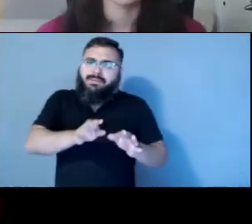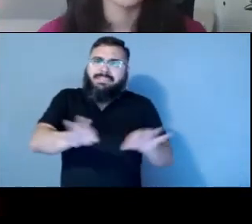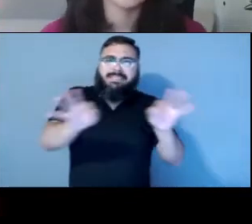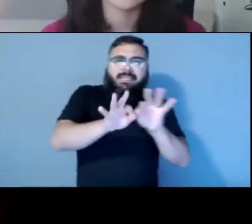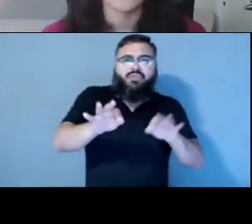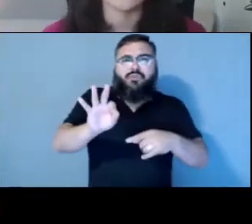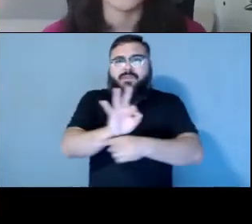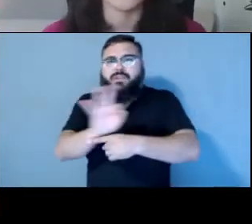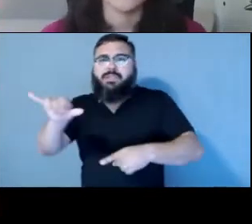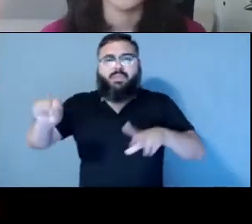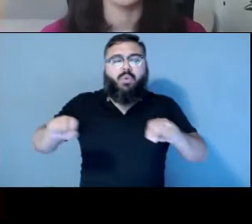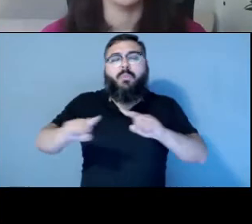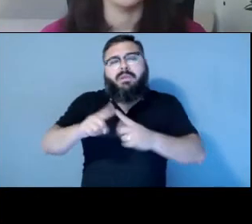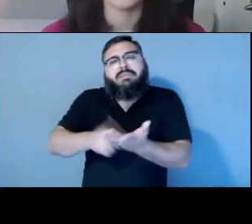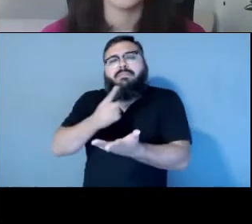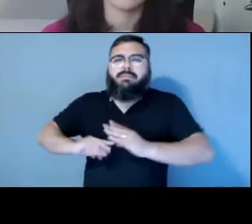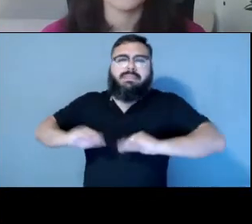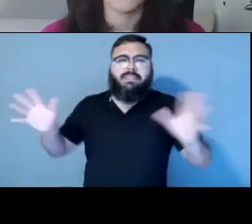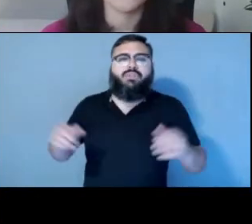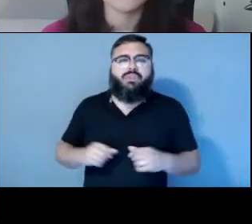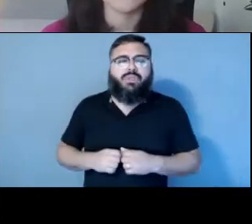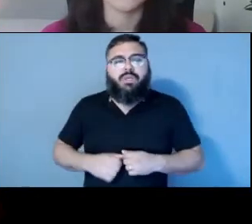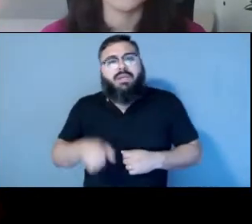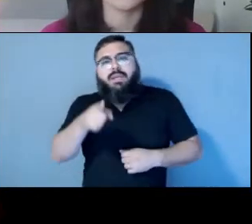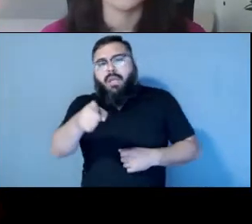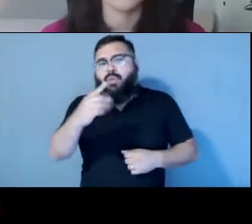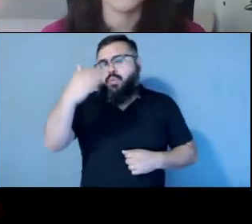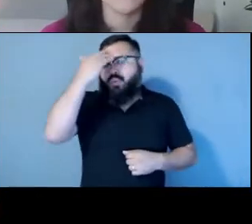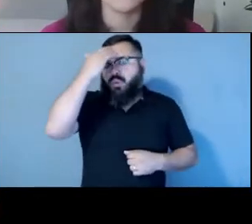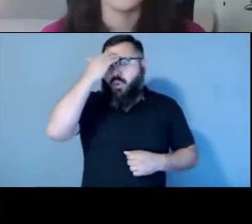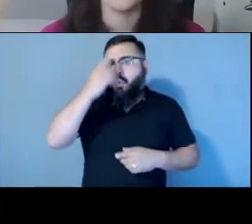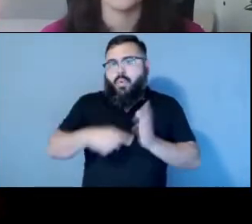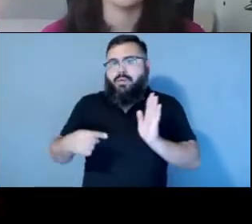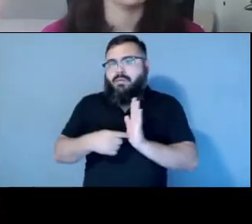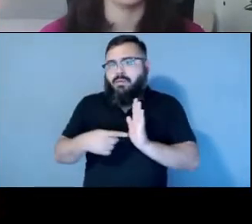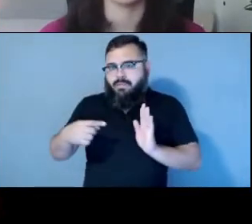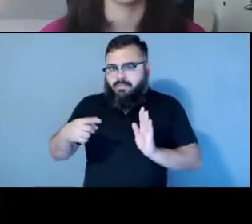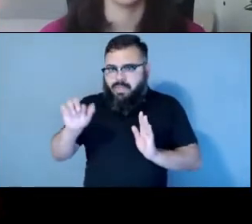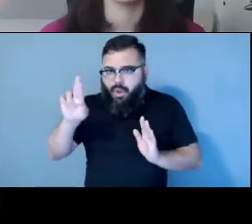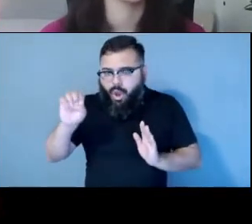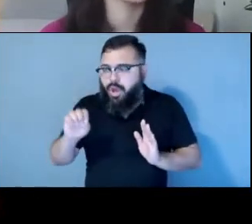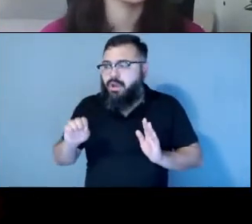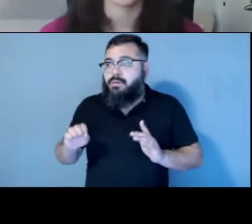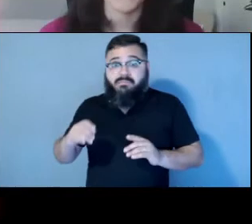but sometimes it is very clear and you very much know what the essential functions are and you know you can do them, or you know you can't do them,